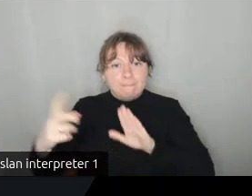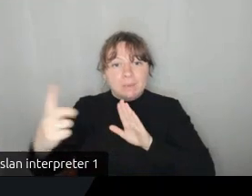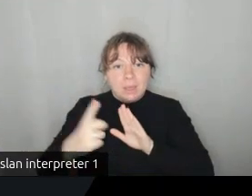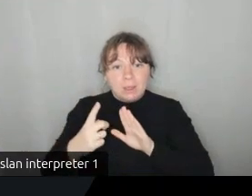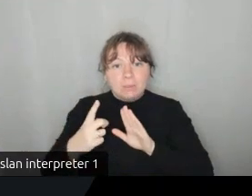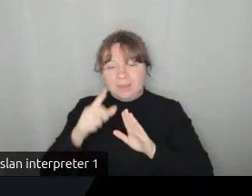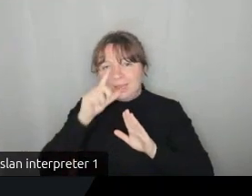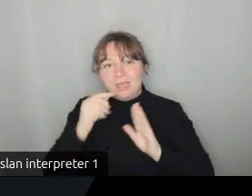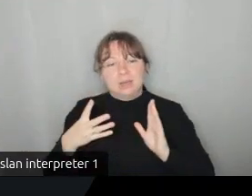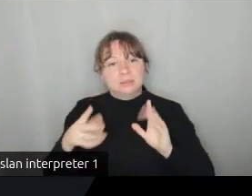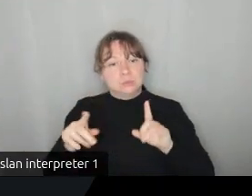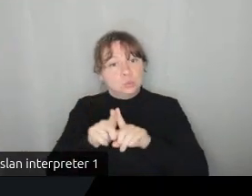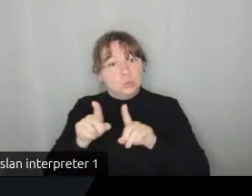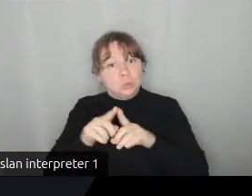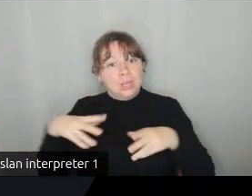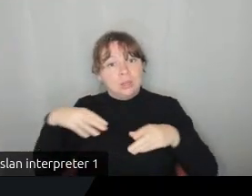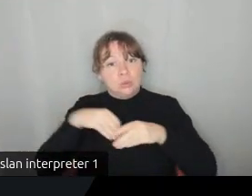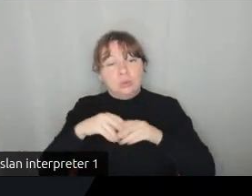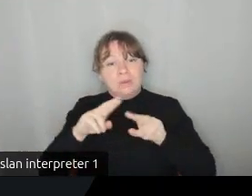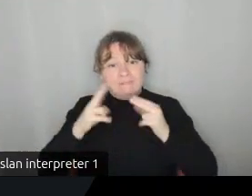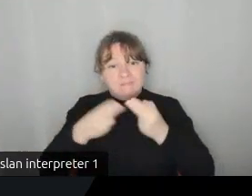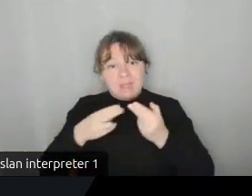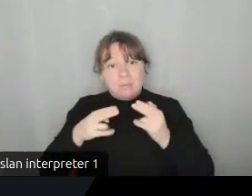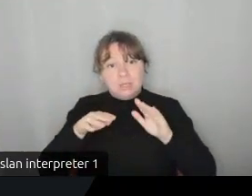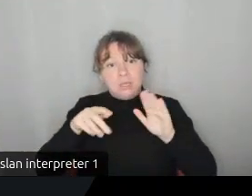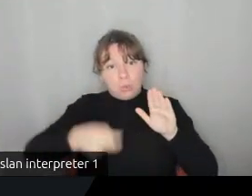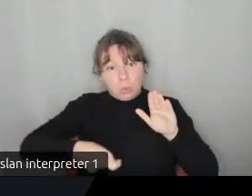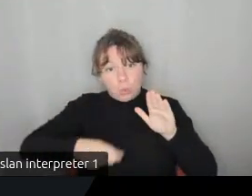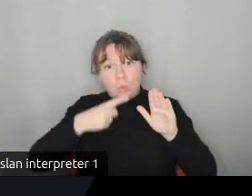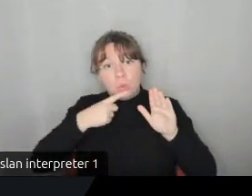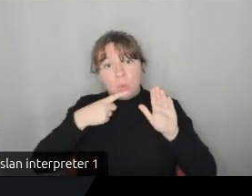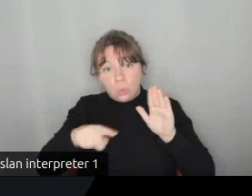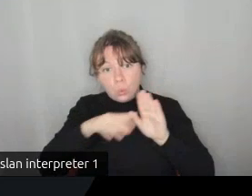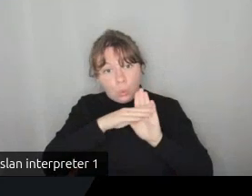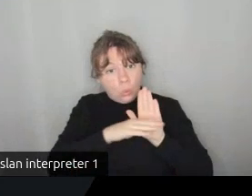order that can be quite relevant then and that's why it's important also to bring over those orders